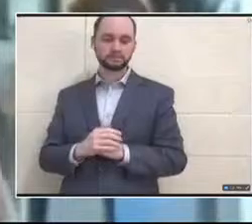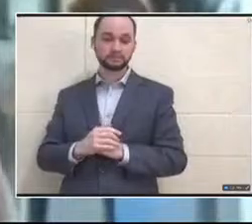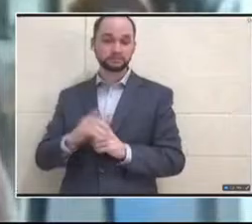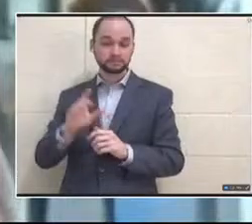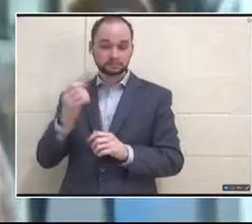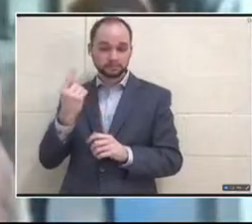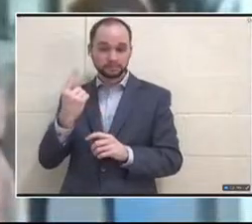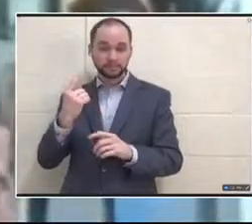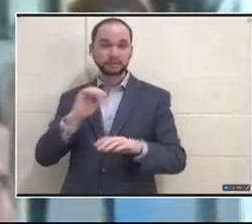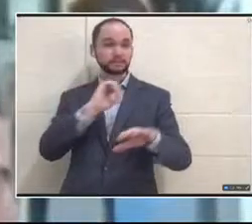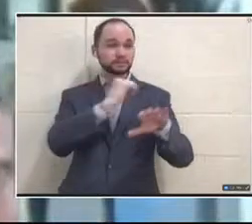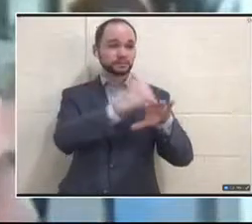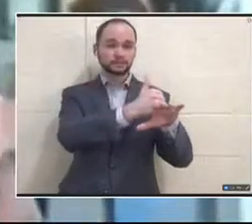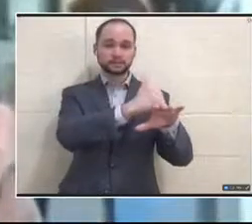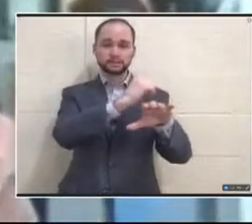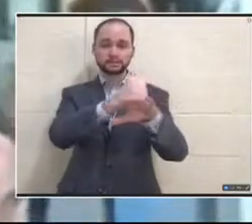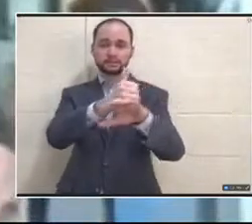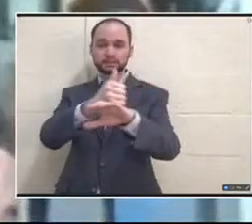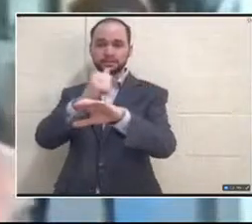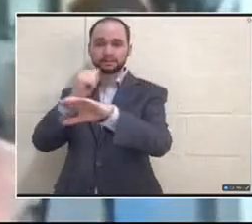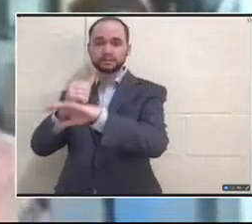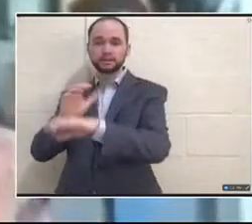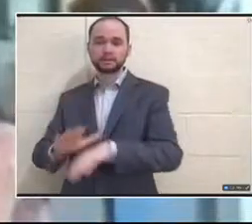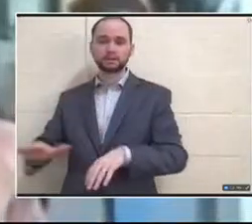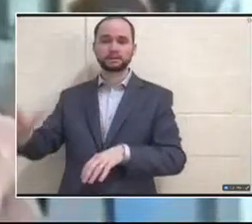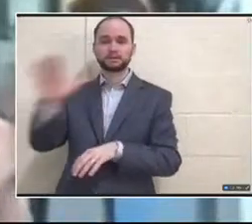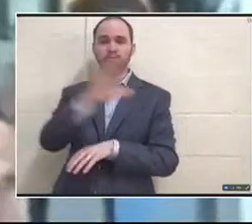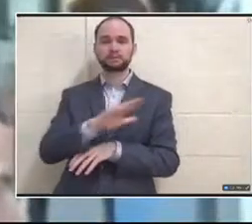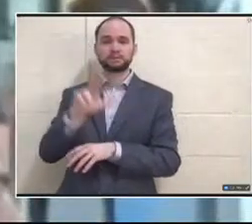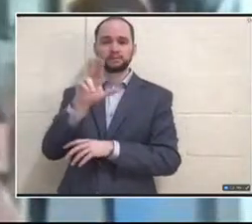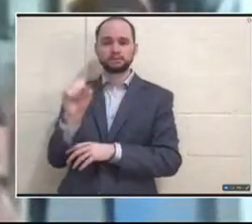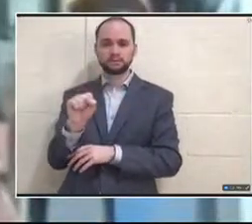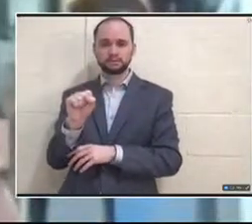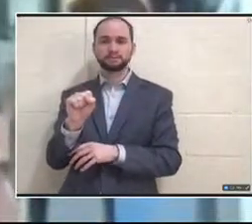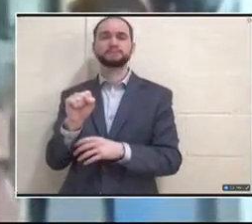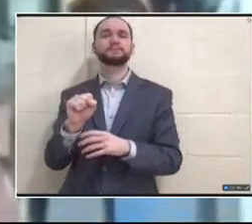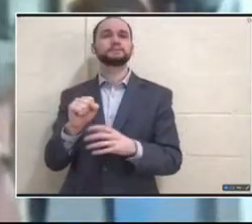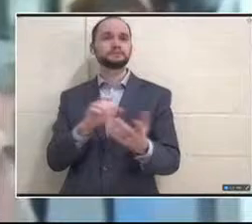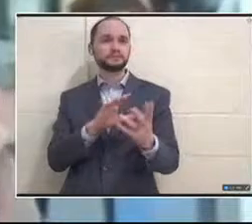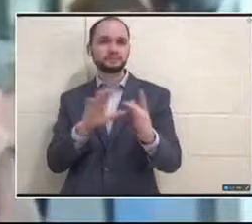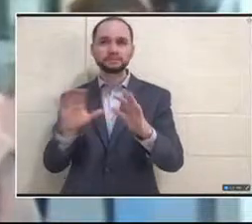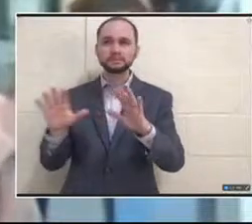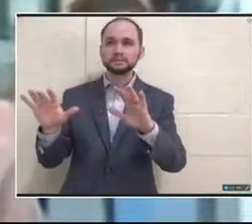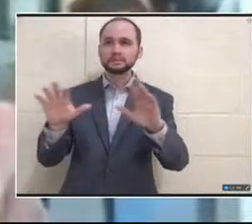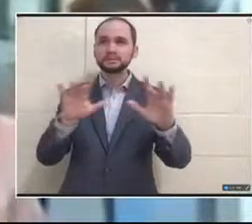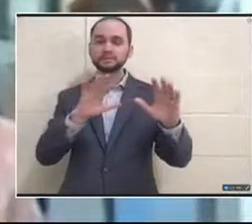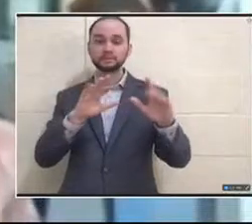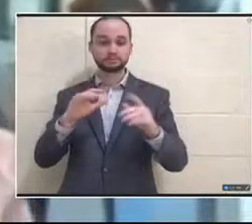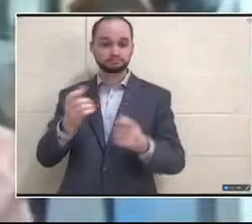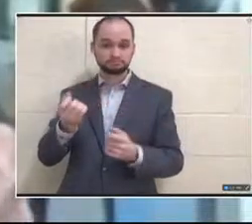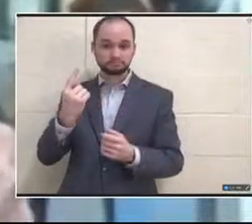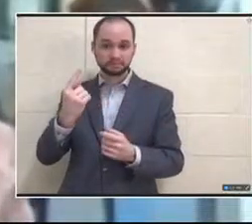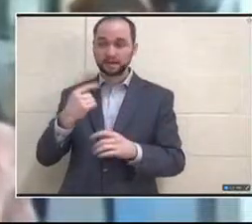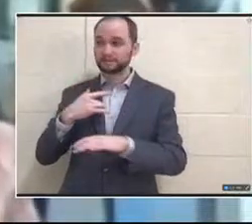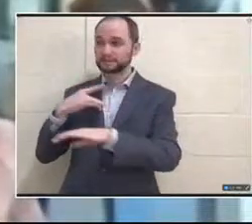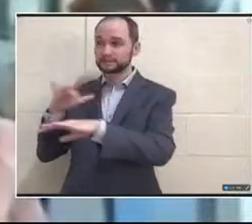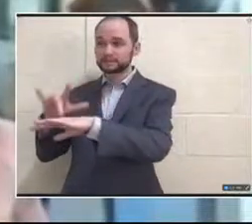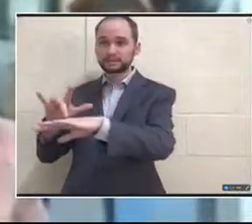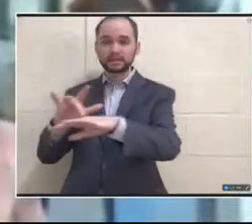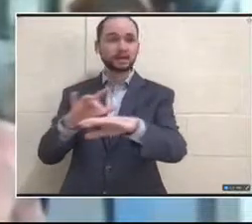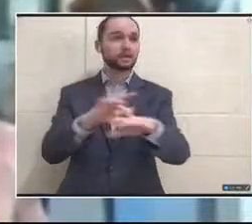I was so wound up in the music and the touring, I had not even heard of detail of things that